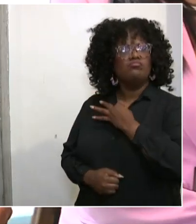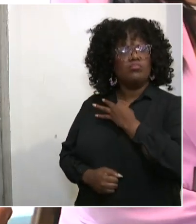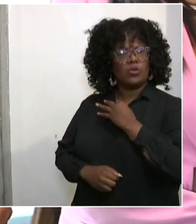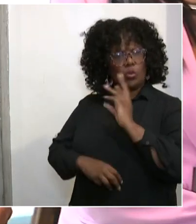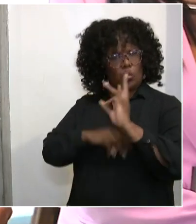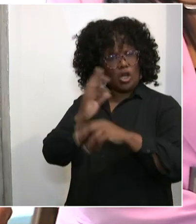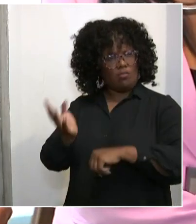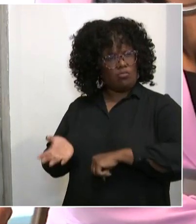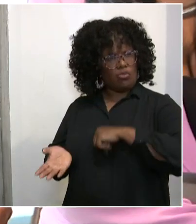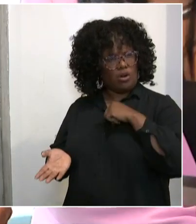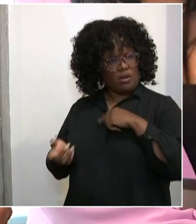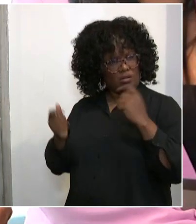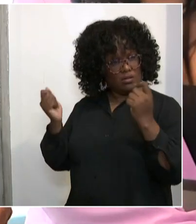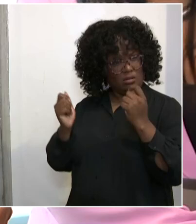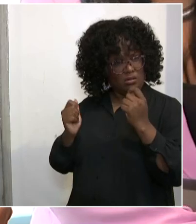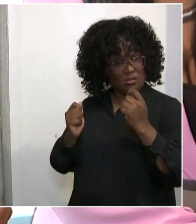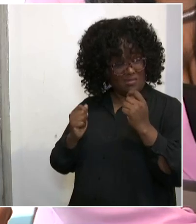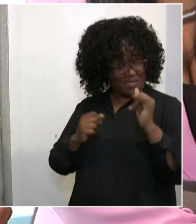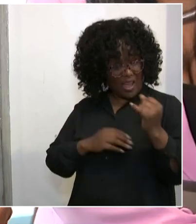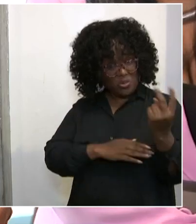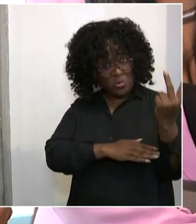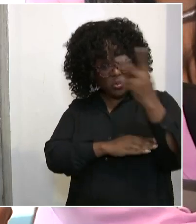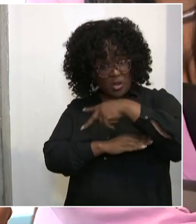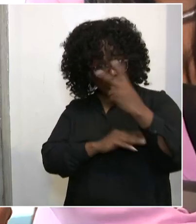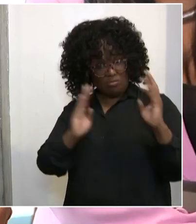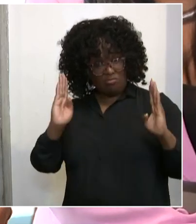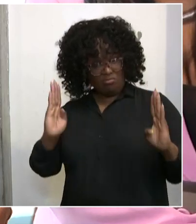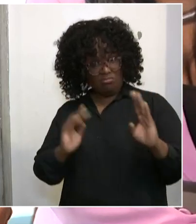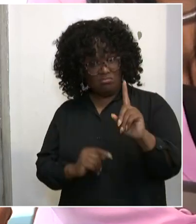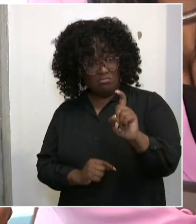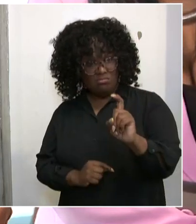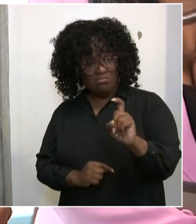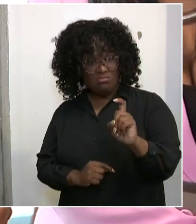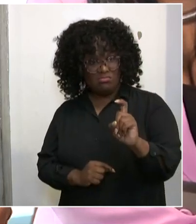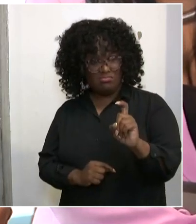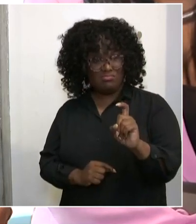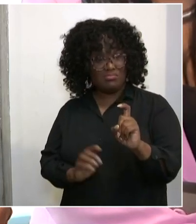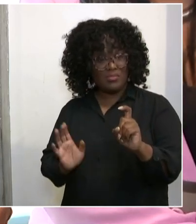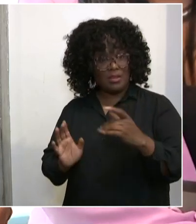the festival for the regular annual Capital Pride usually is 1 day on Pennsylvania Avenue,